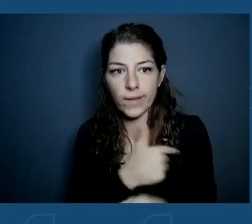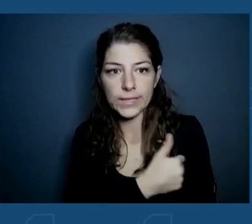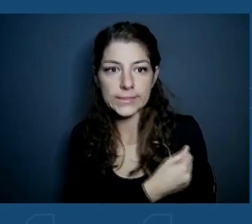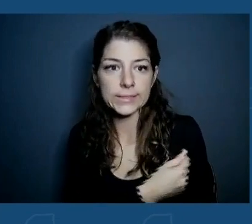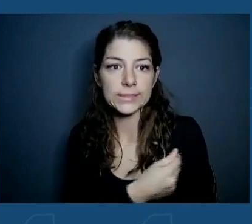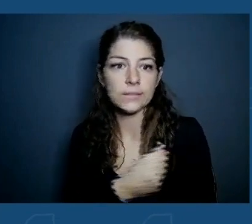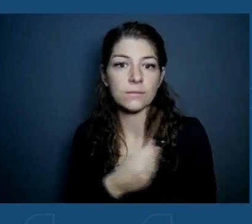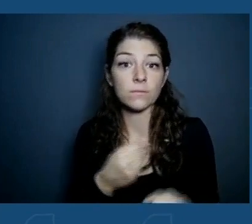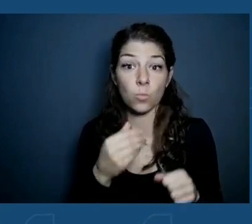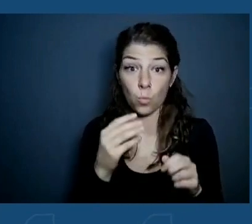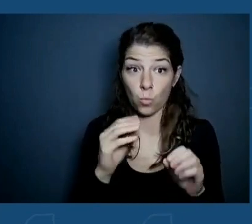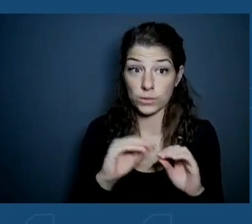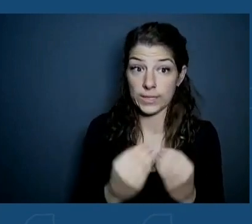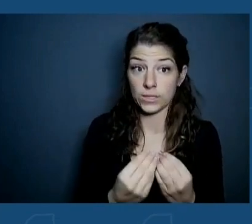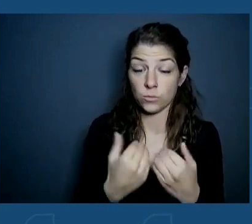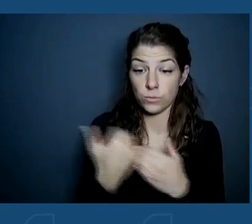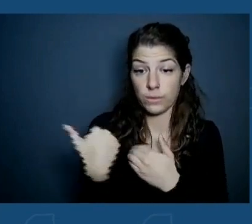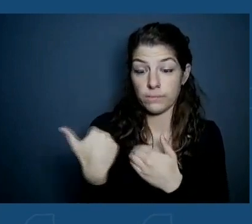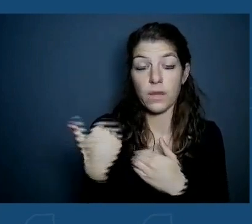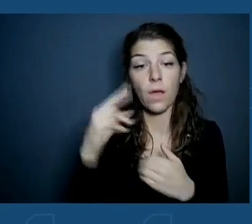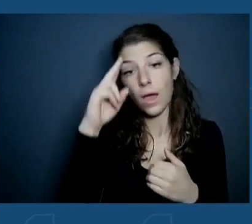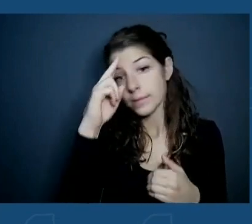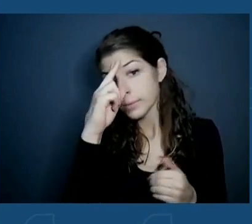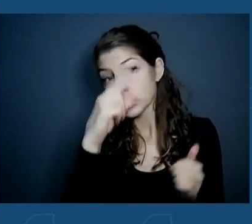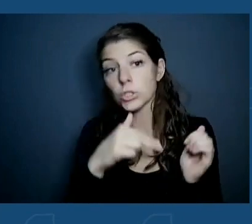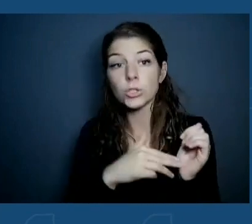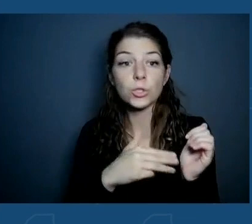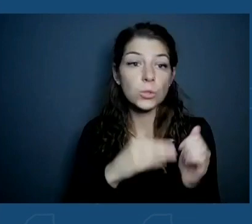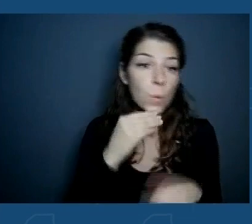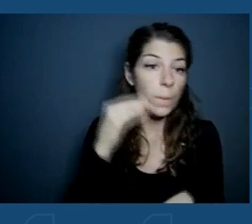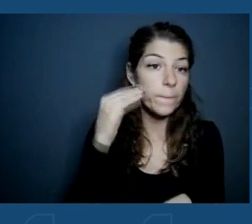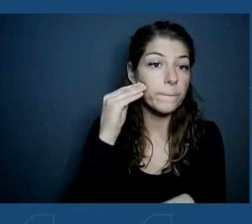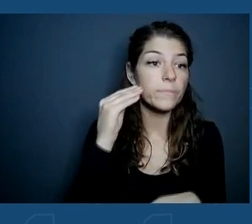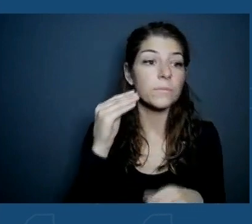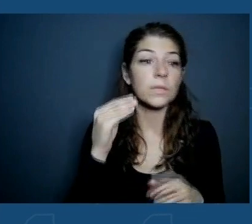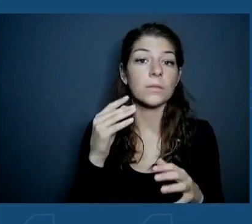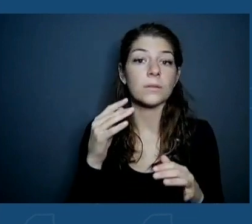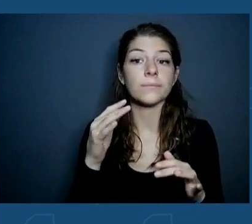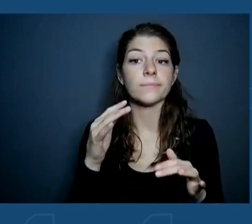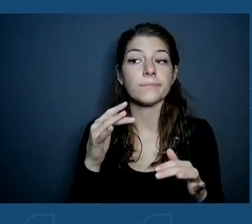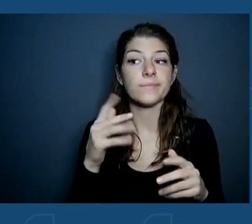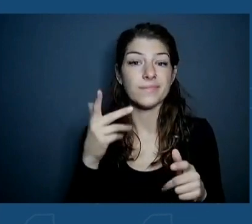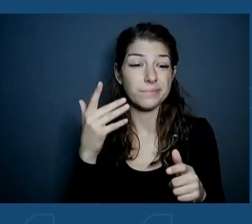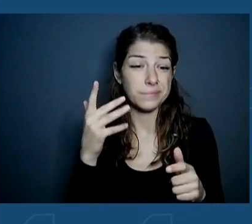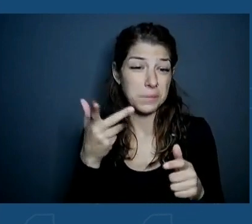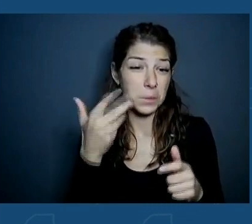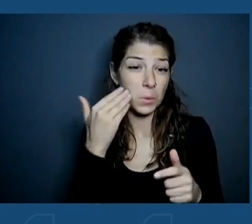RIGHT NOW IT IS ABOUT PERSONAL PERSONAL RESPONSIBILITY TO KEEP